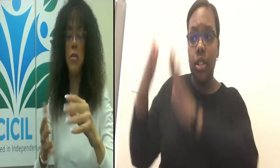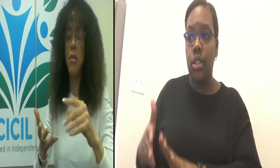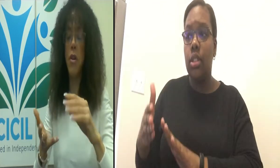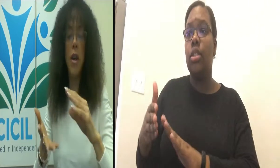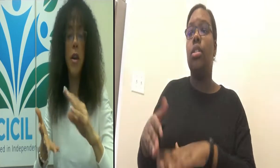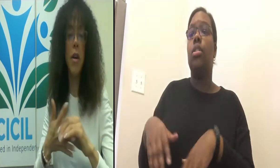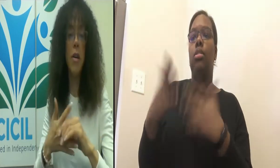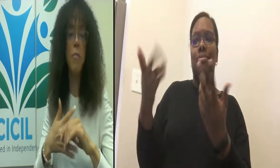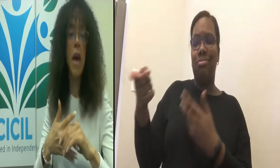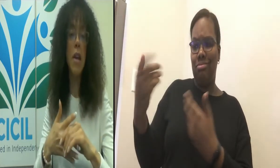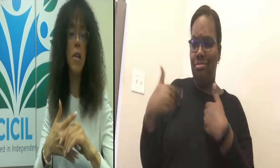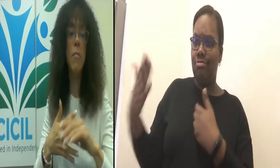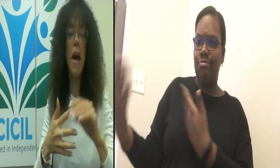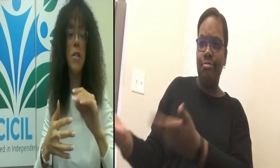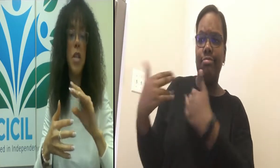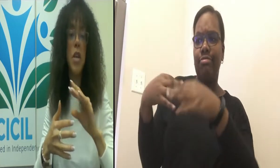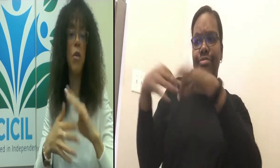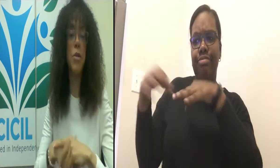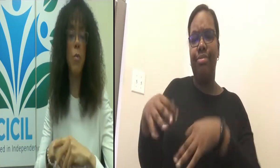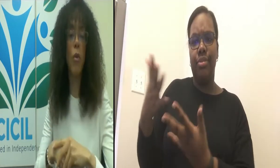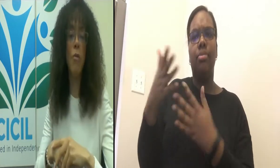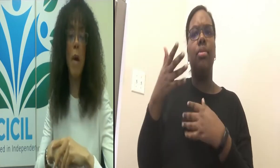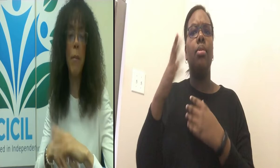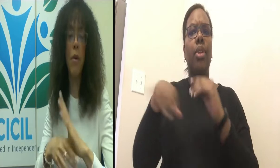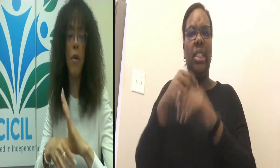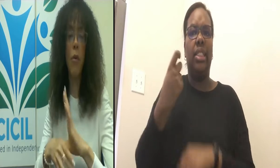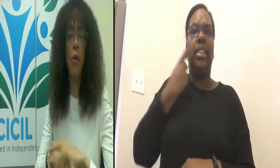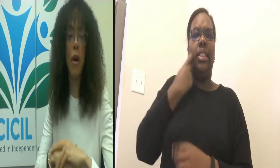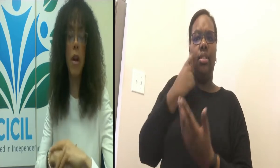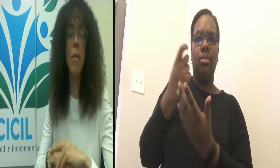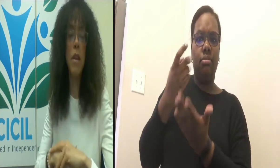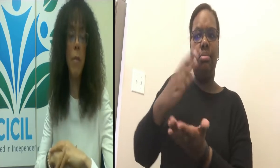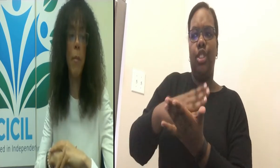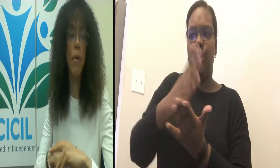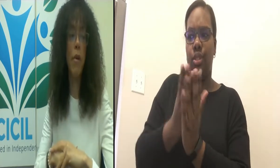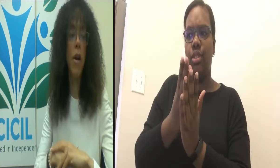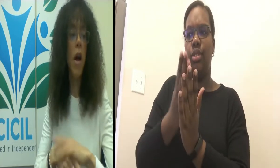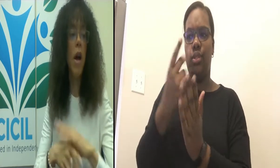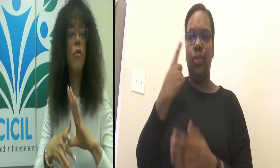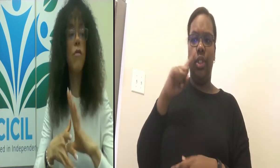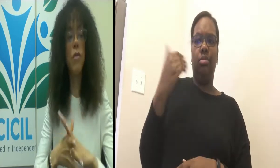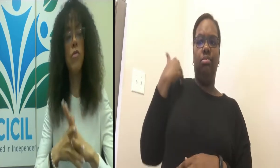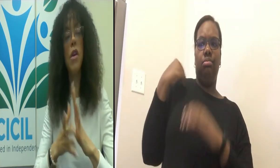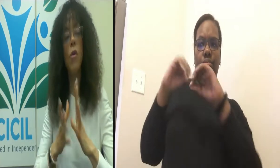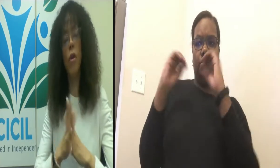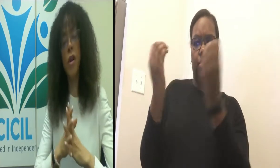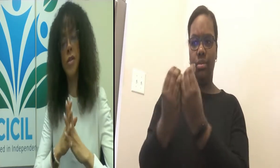are considering teaming up with an organization either in a paid capacity